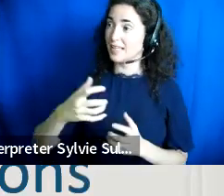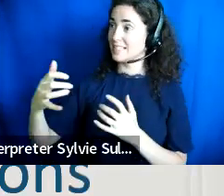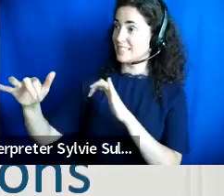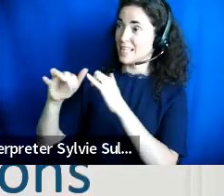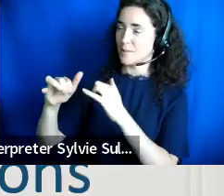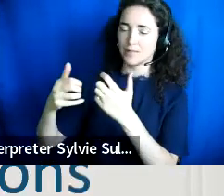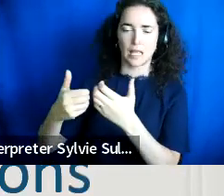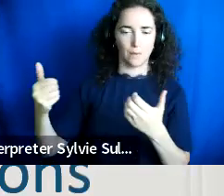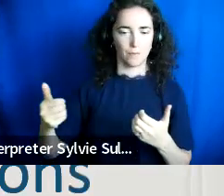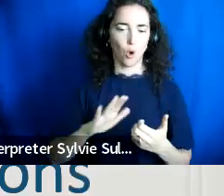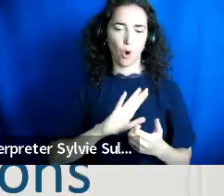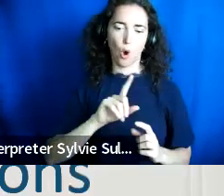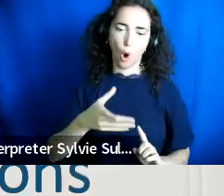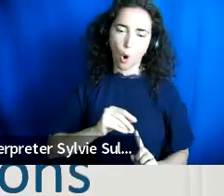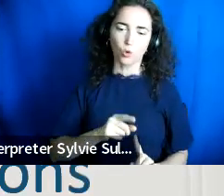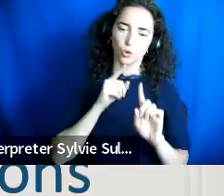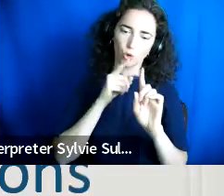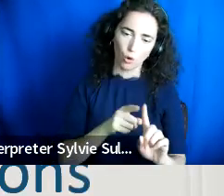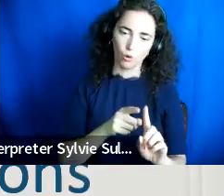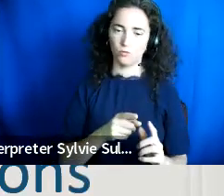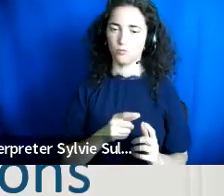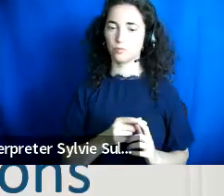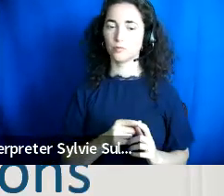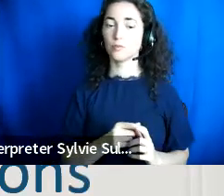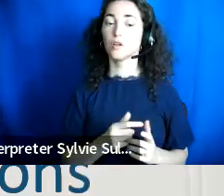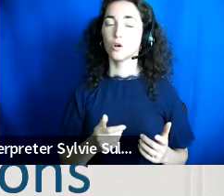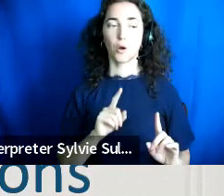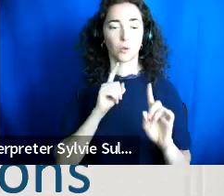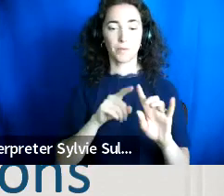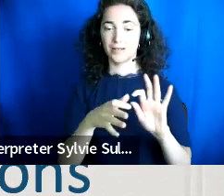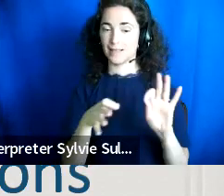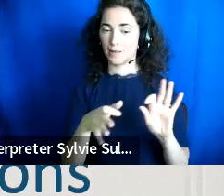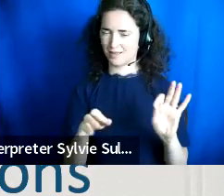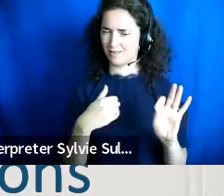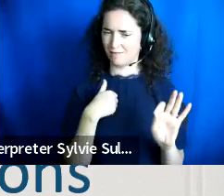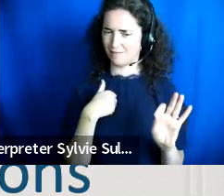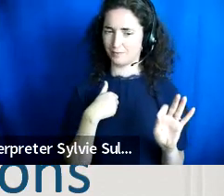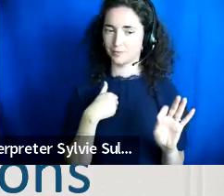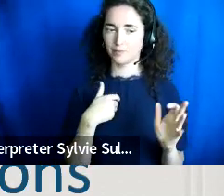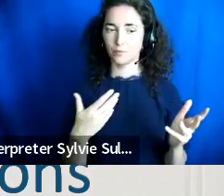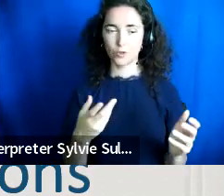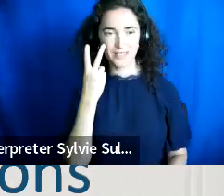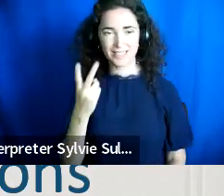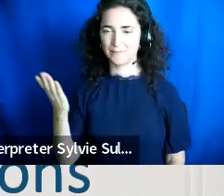So because of that we have our own mission statement, and that is, you can see it on the screen that canyon.